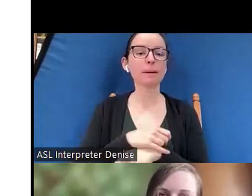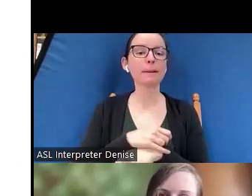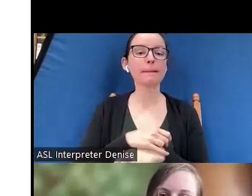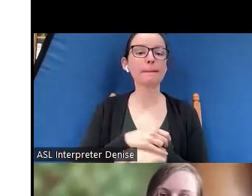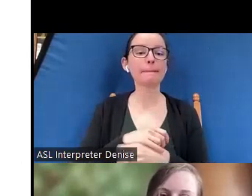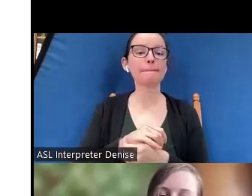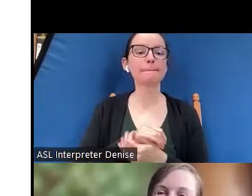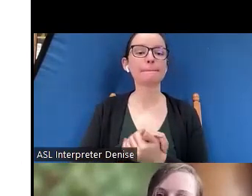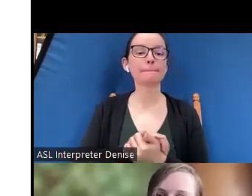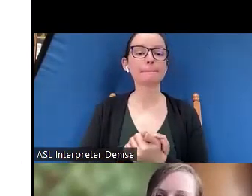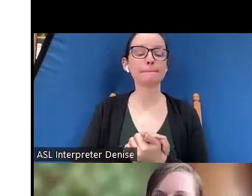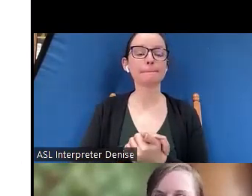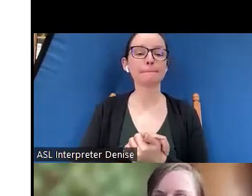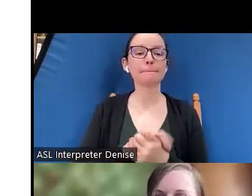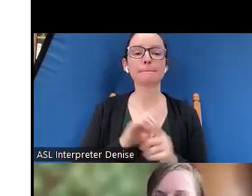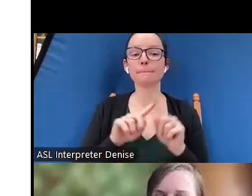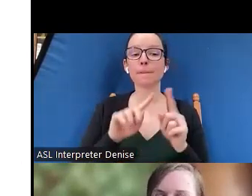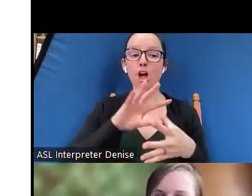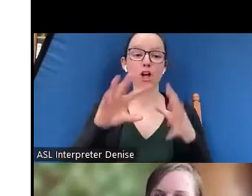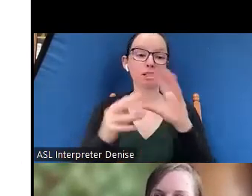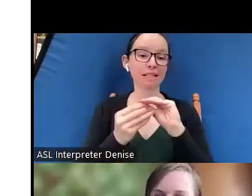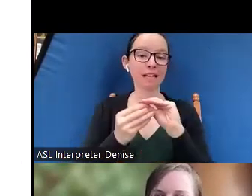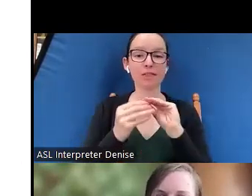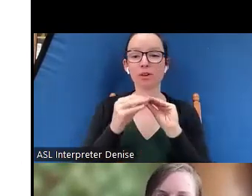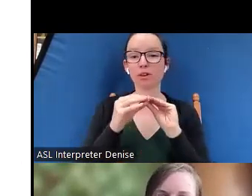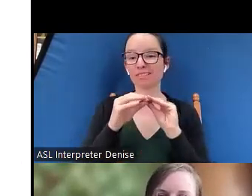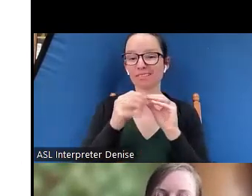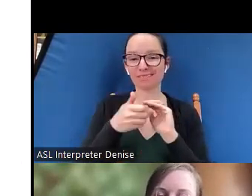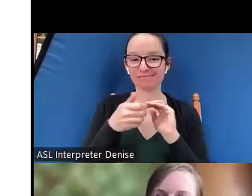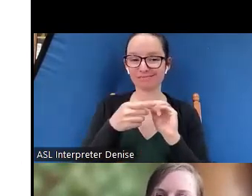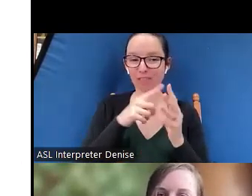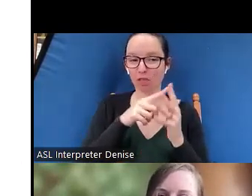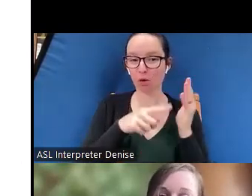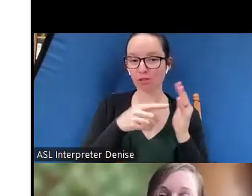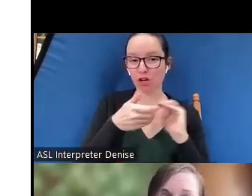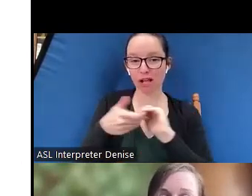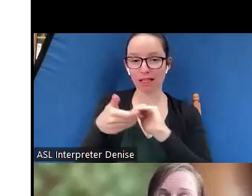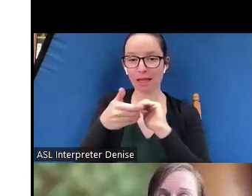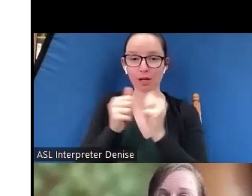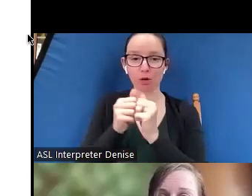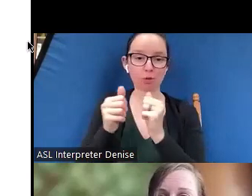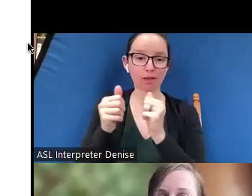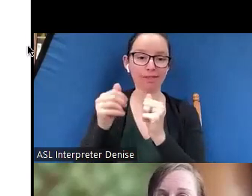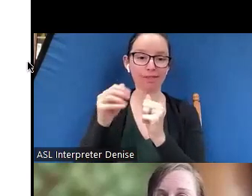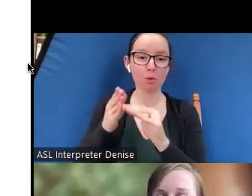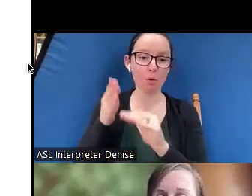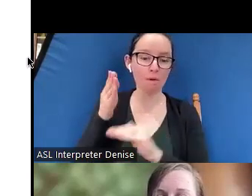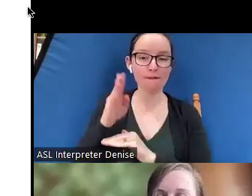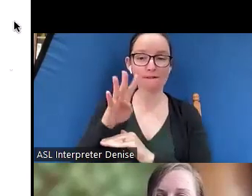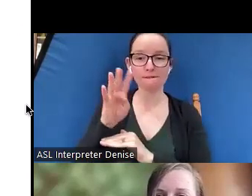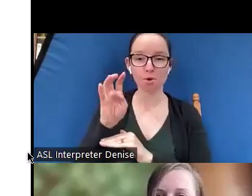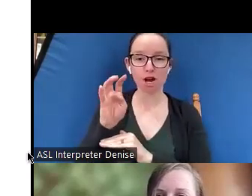But those all together are collaborating with over 400 different institutions and partner organizations.